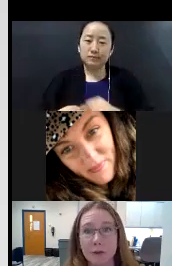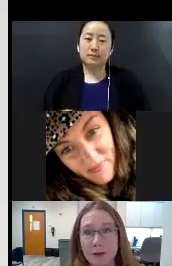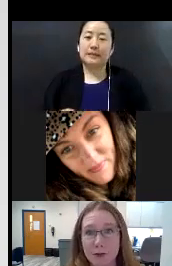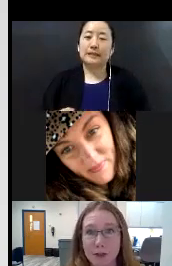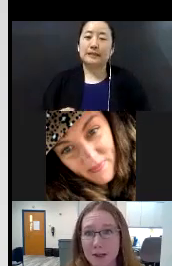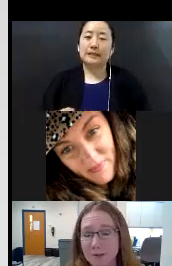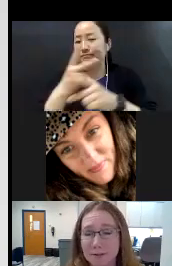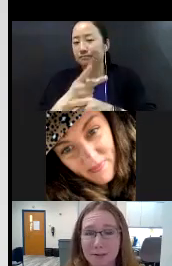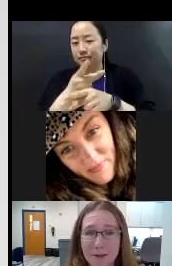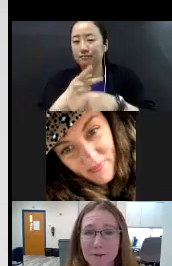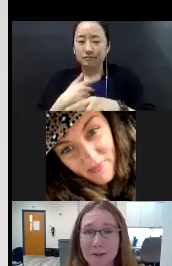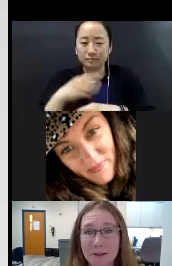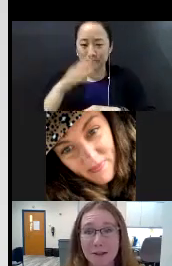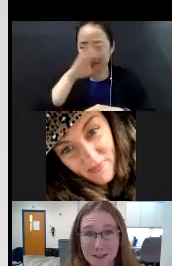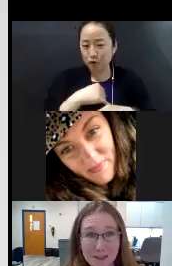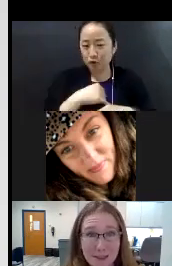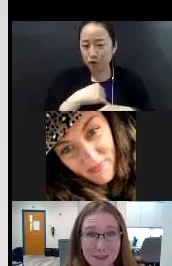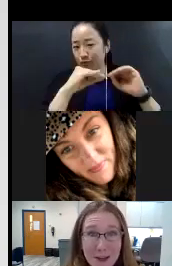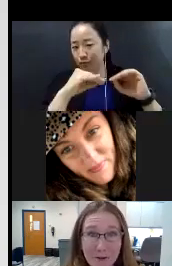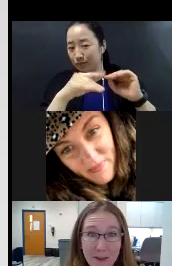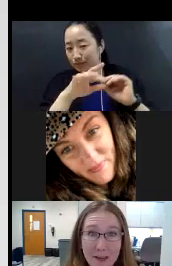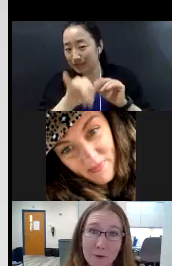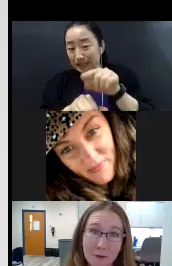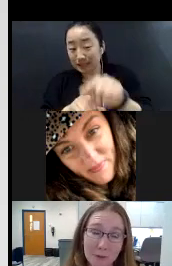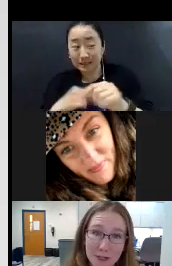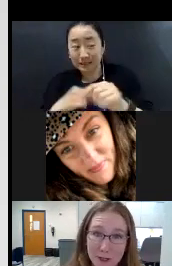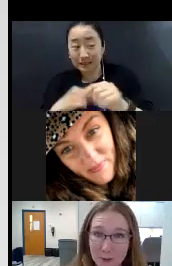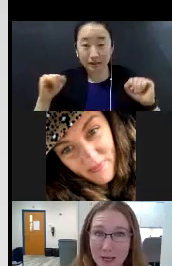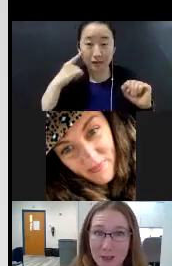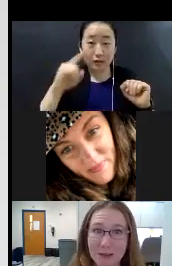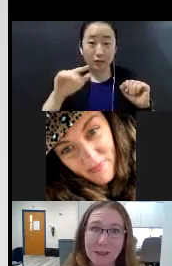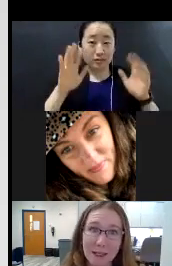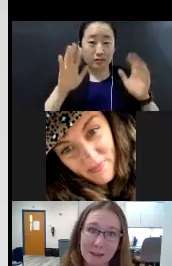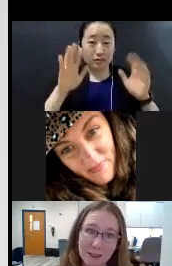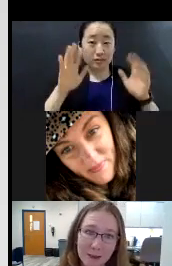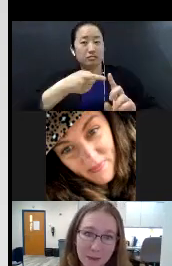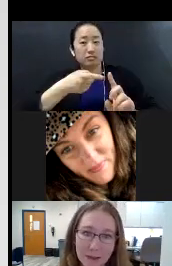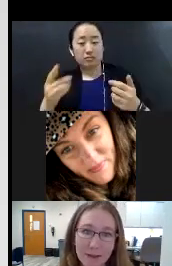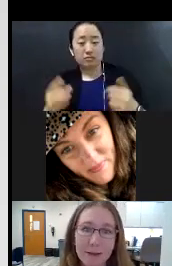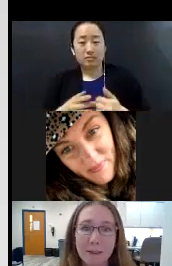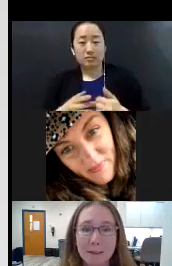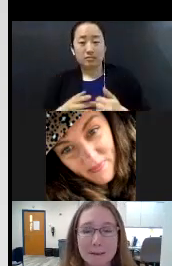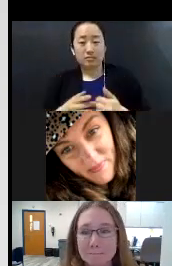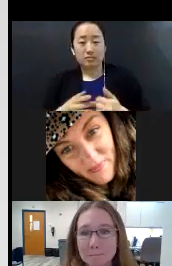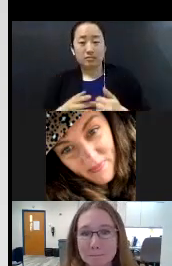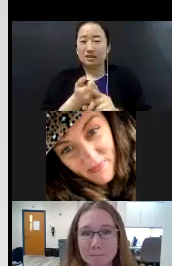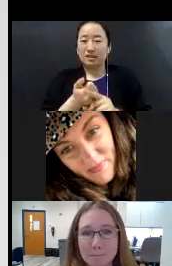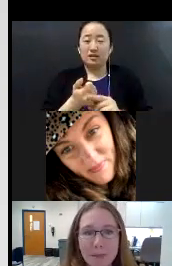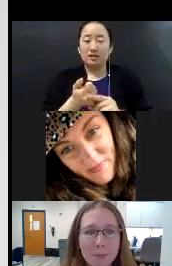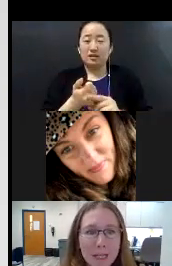CAREFUL YOU ARE EDUCATING. IS THIS A SAFE THING FOR THE PARTICULAR PATIENT THAT CAN'T GET OUT OF BED?